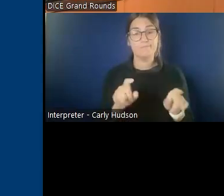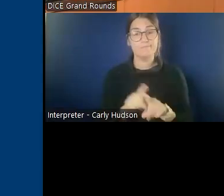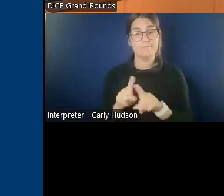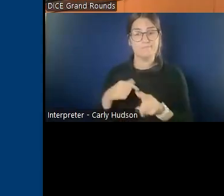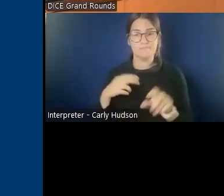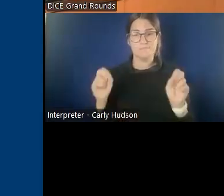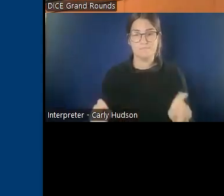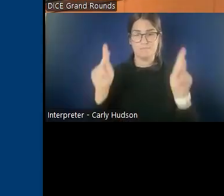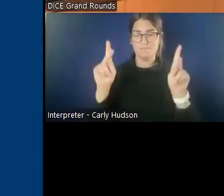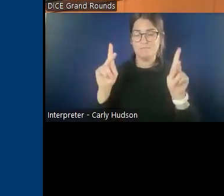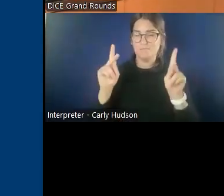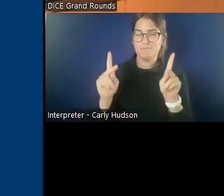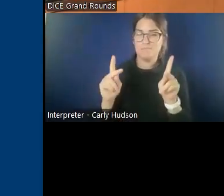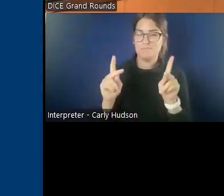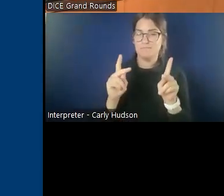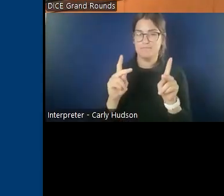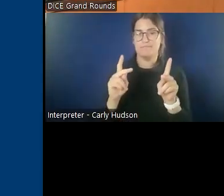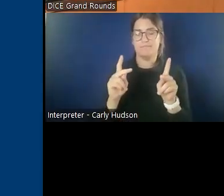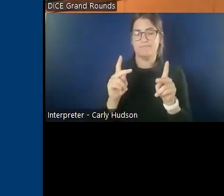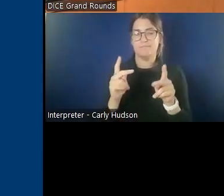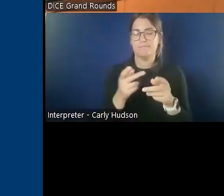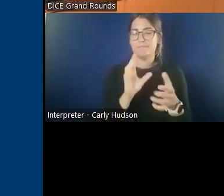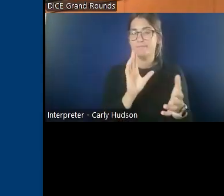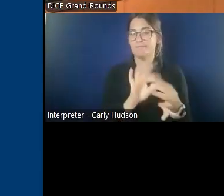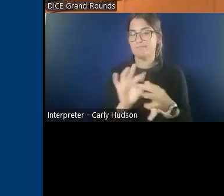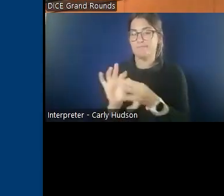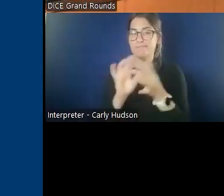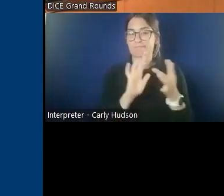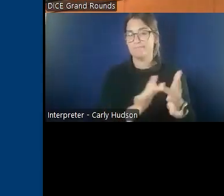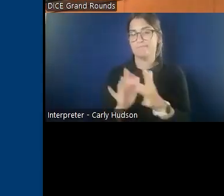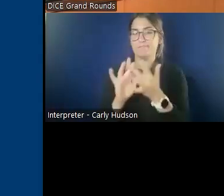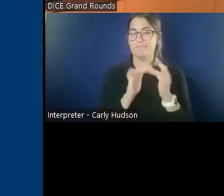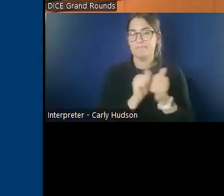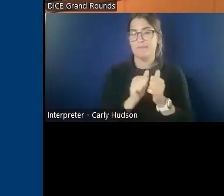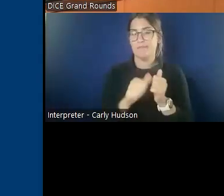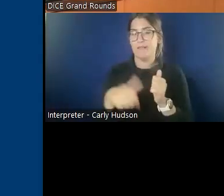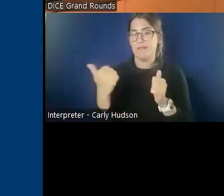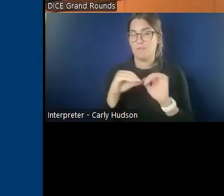organizations at the University during events and seminars um and also in addition we also